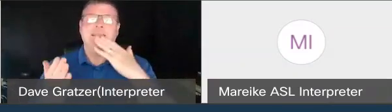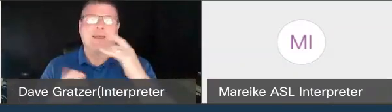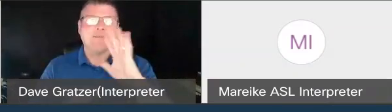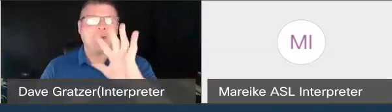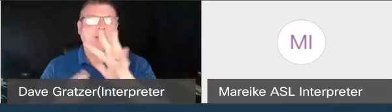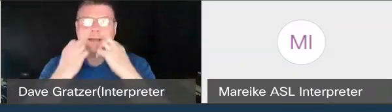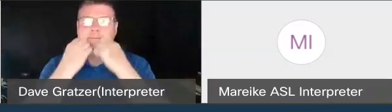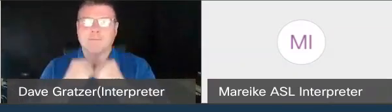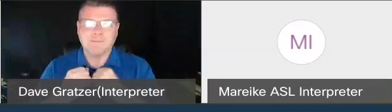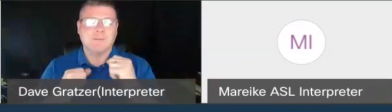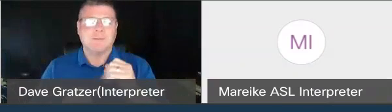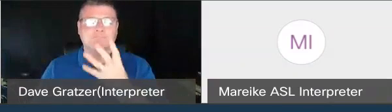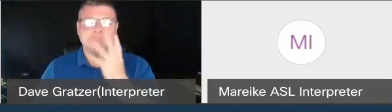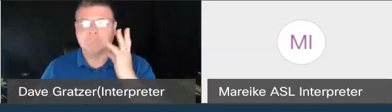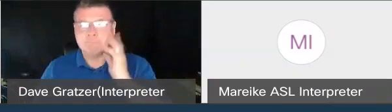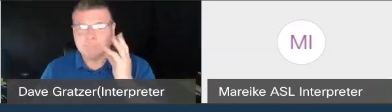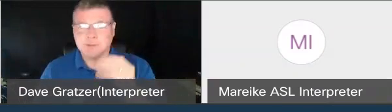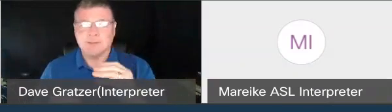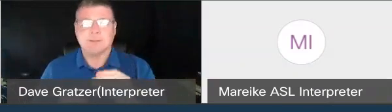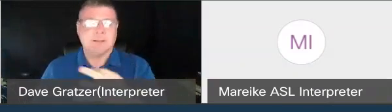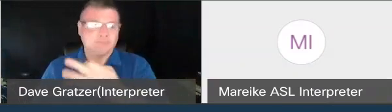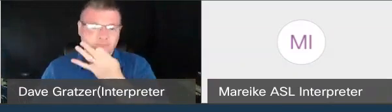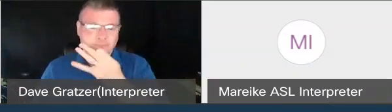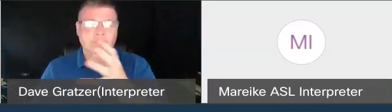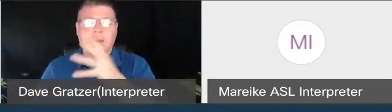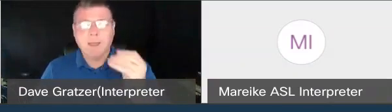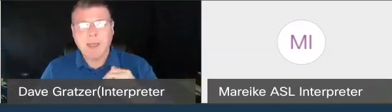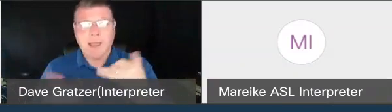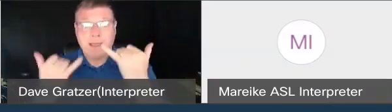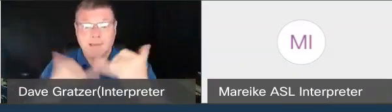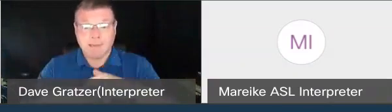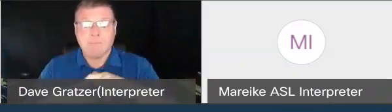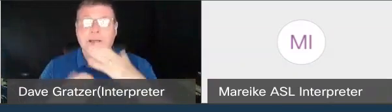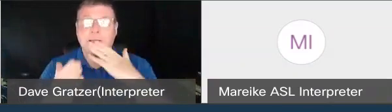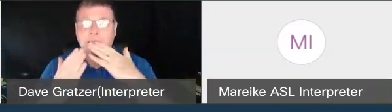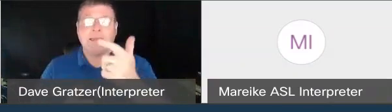uh, knowledge and expertise with us today. And I'd also like to, at this time, just thank the GAINS Center for their work